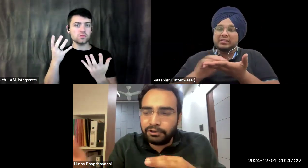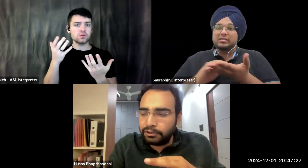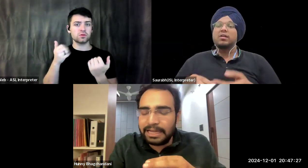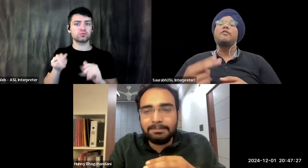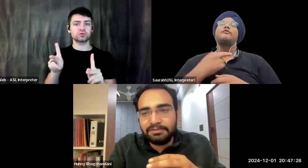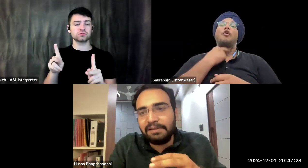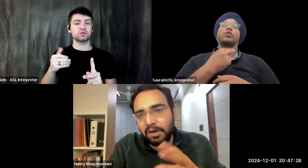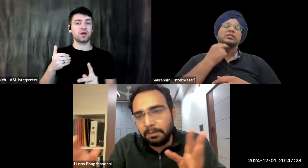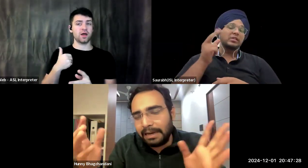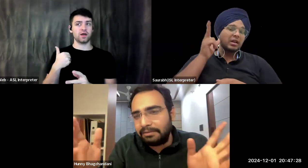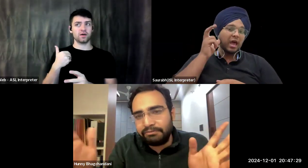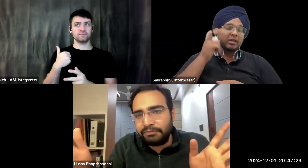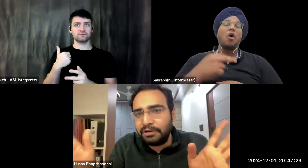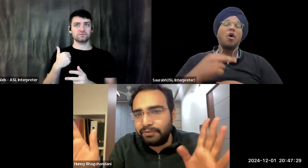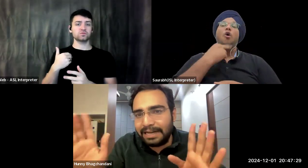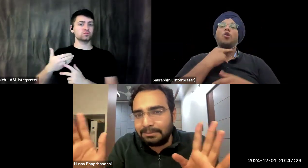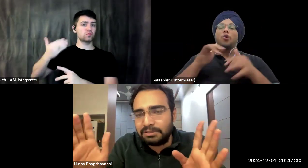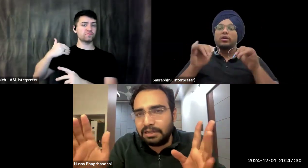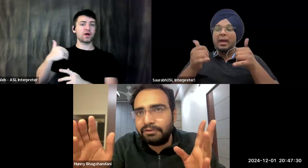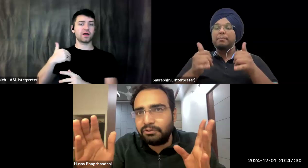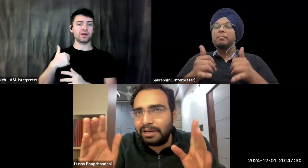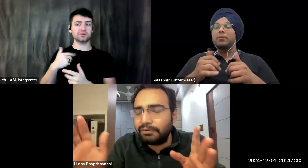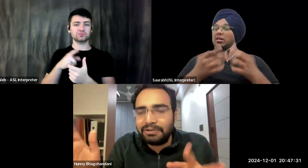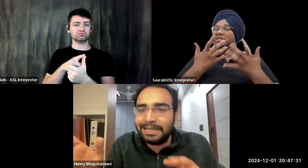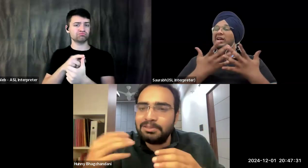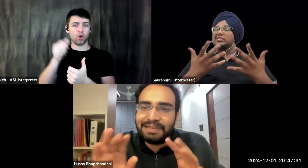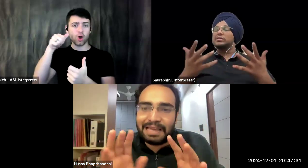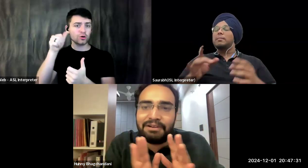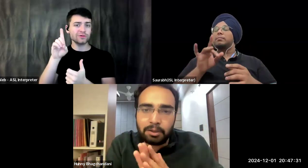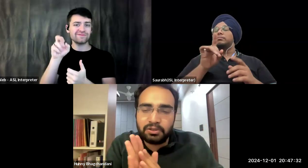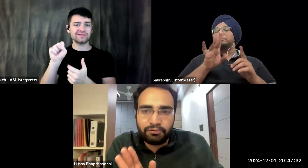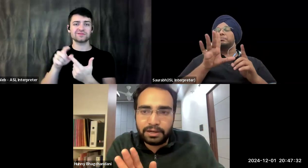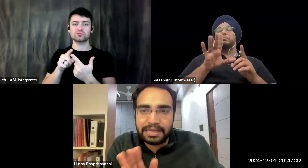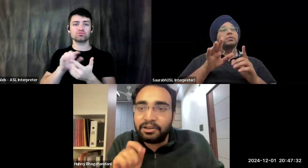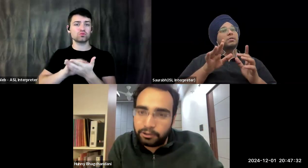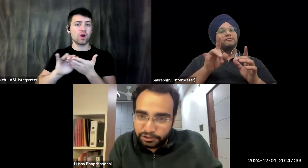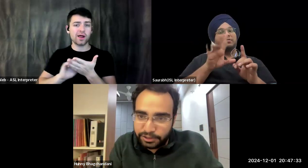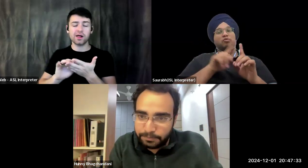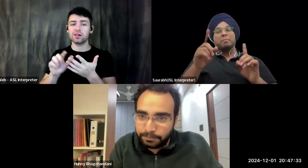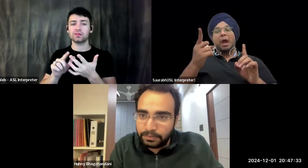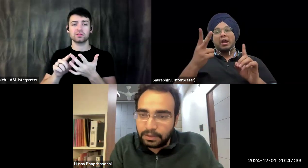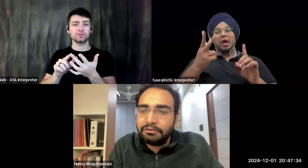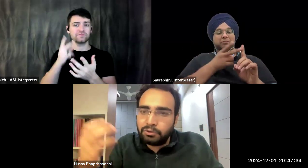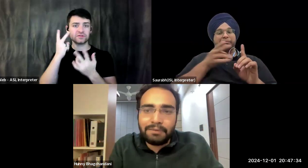a lot of audio games we have developed. Like 15, 12 items, 12 to 15 items we have developed so far in Torchit,